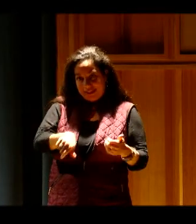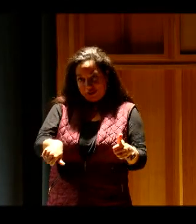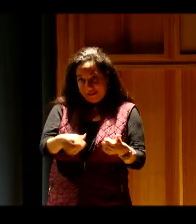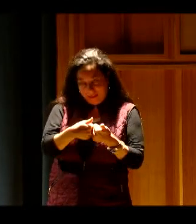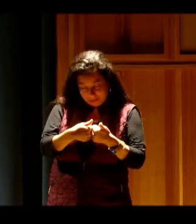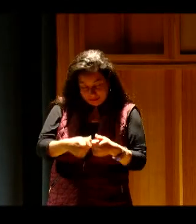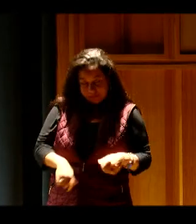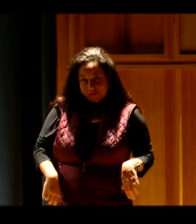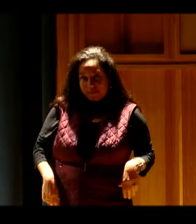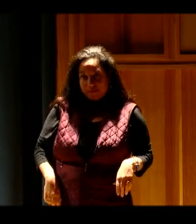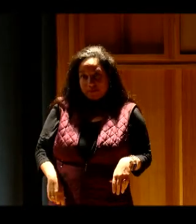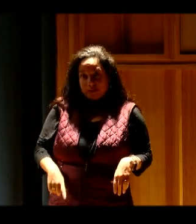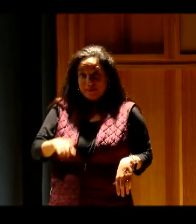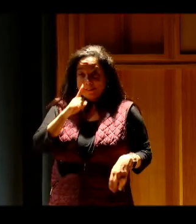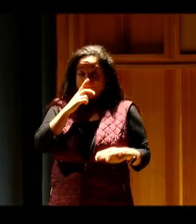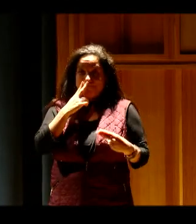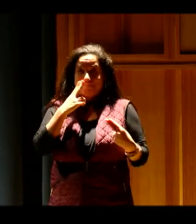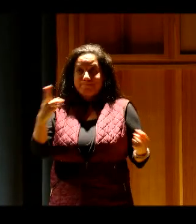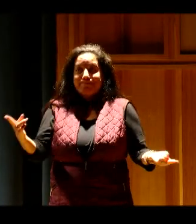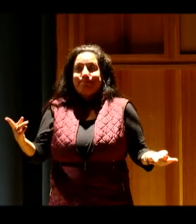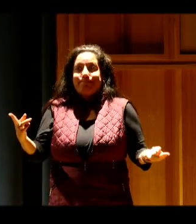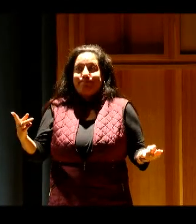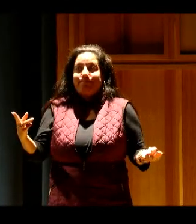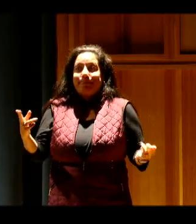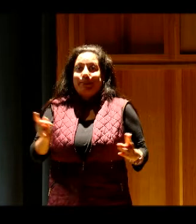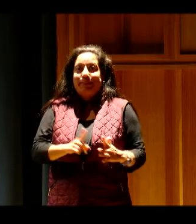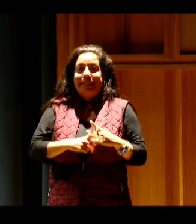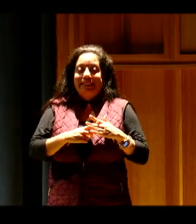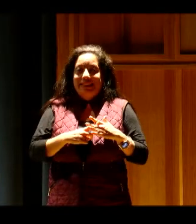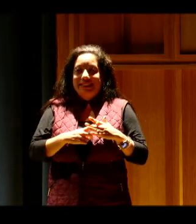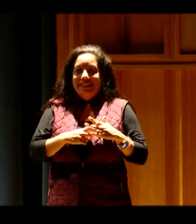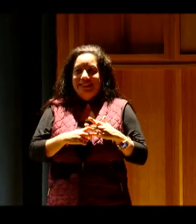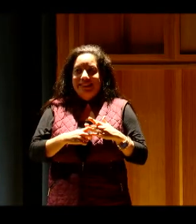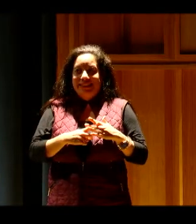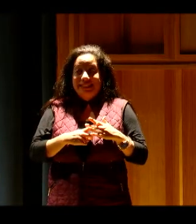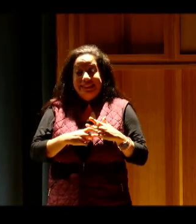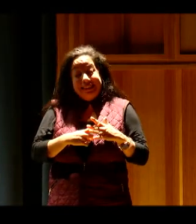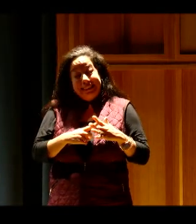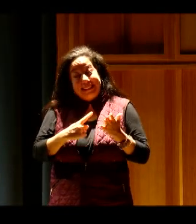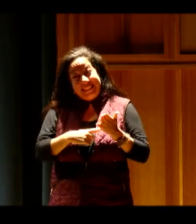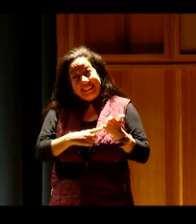The naivety that sat at the heart of it that can sometimes be a good thing.